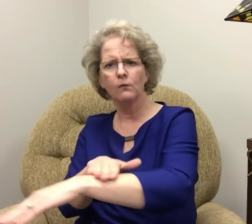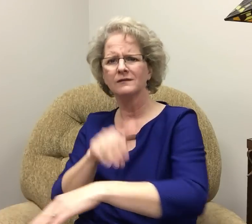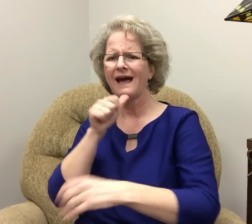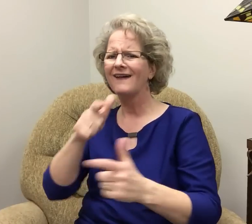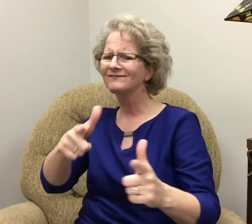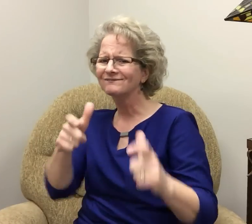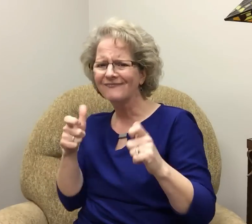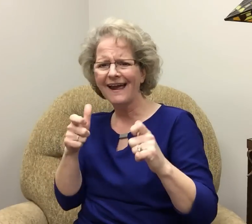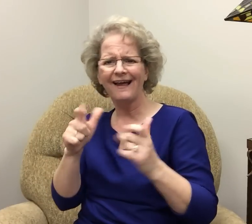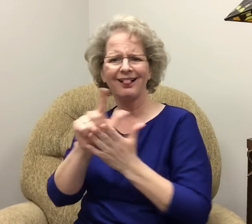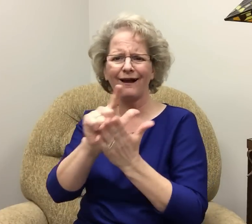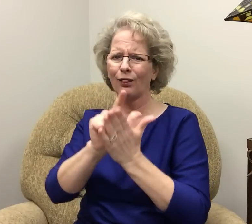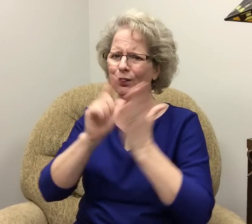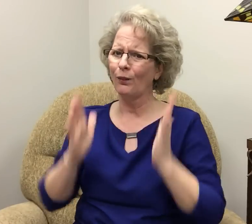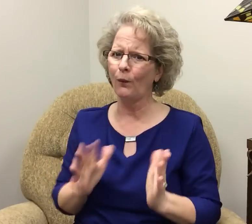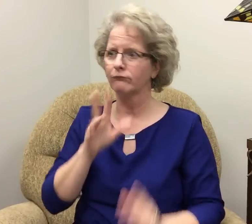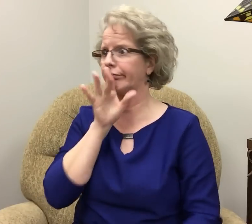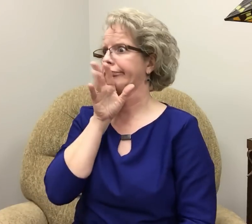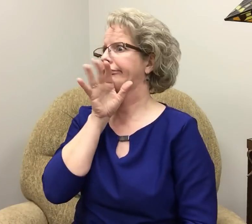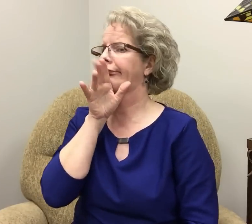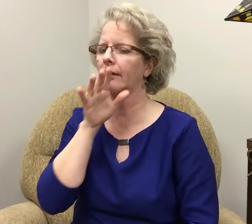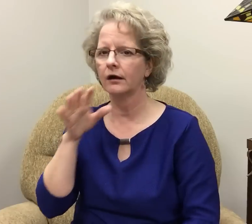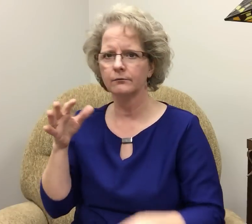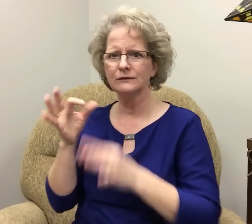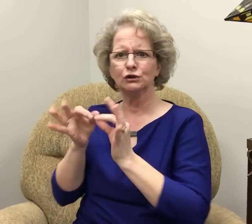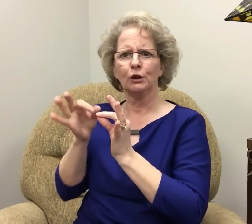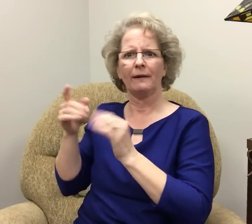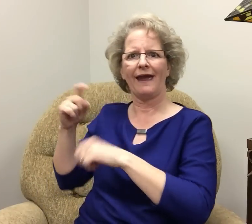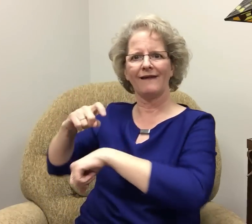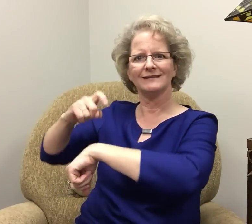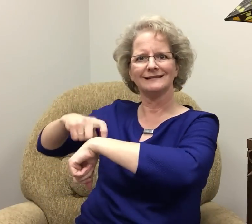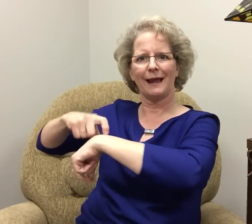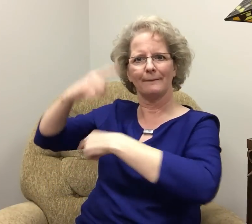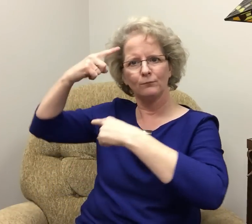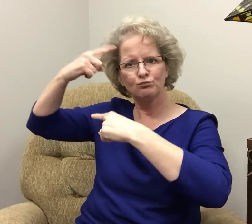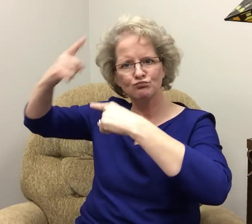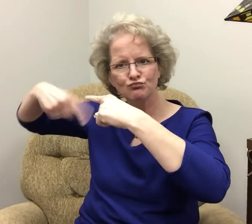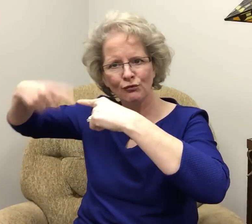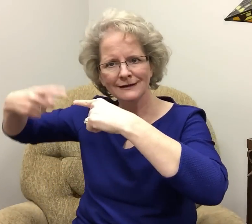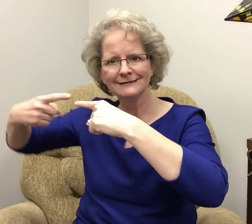part of the process and the interpreter will interpret appropriately.